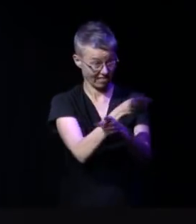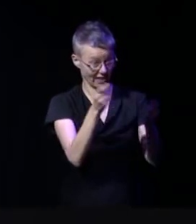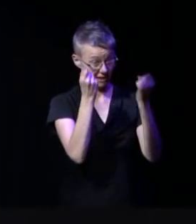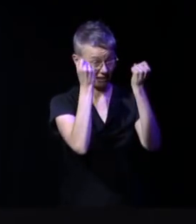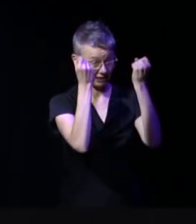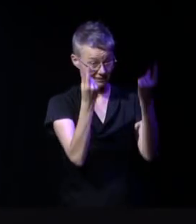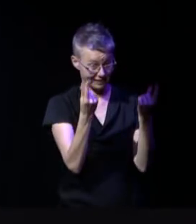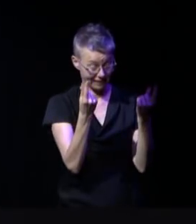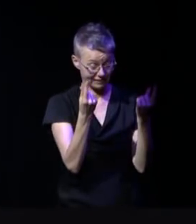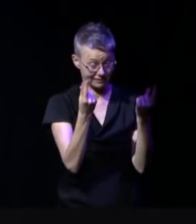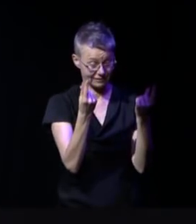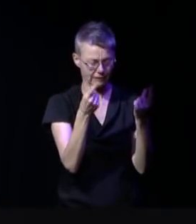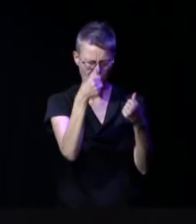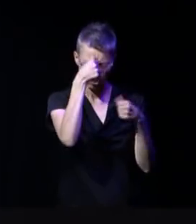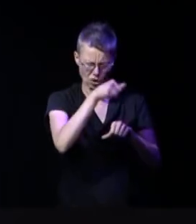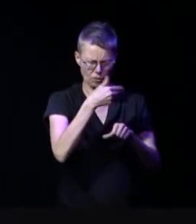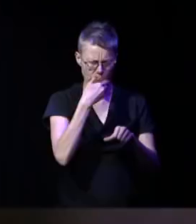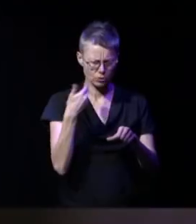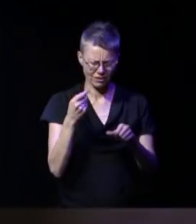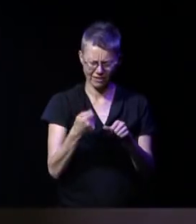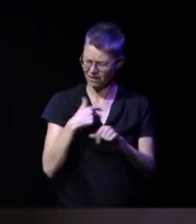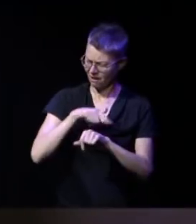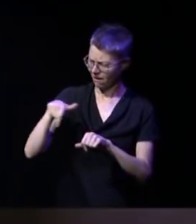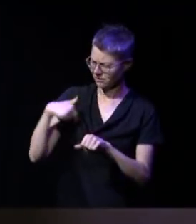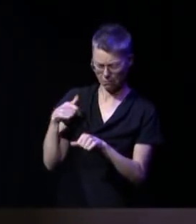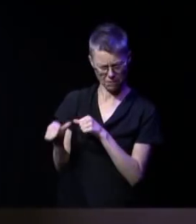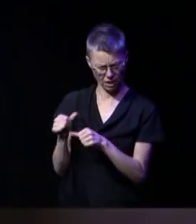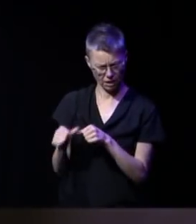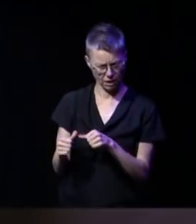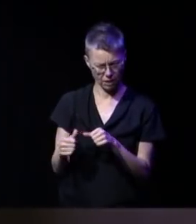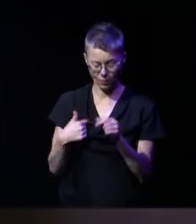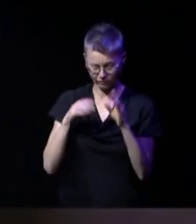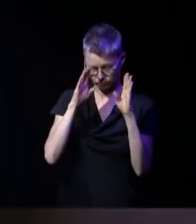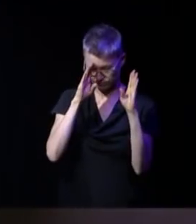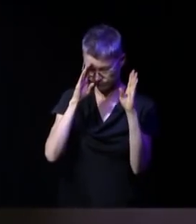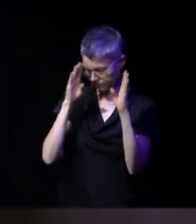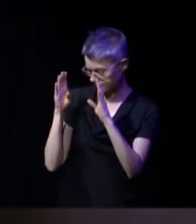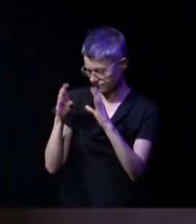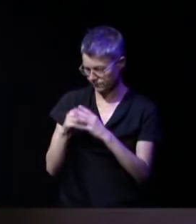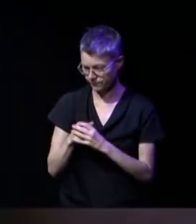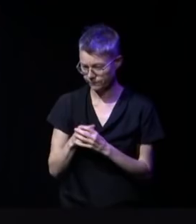and know beauty better than we do. We know this is the hardest part